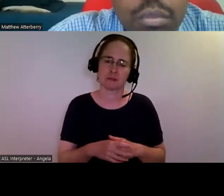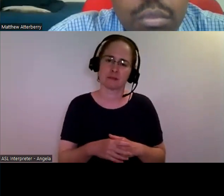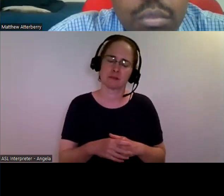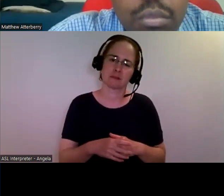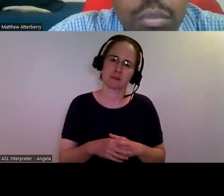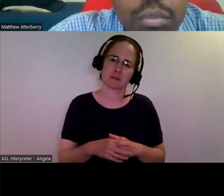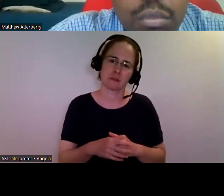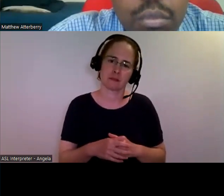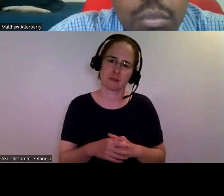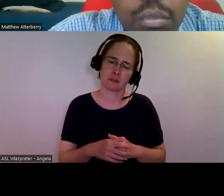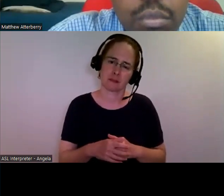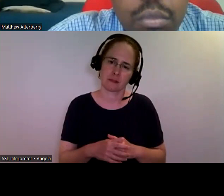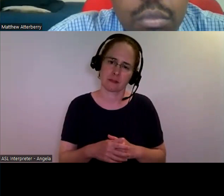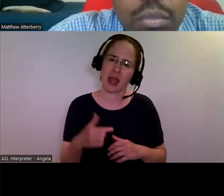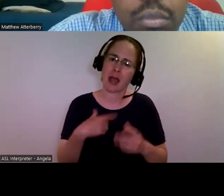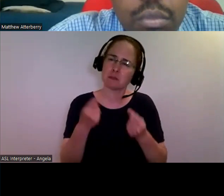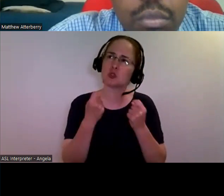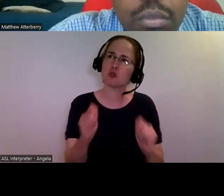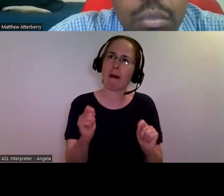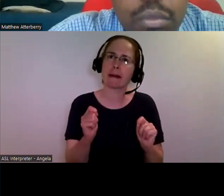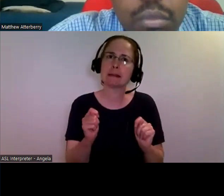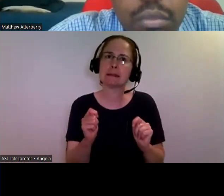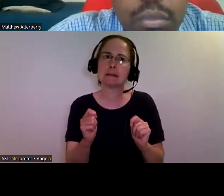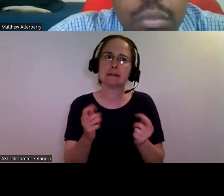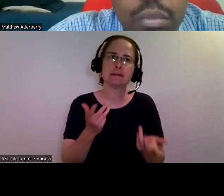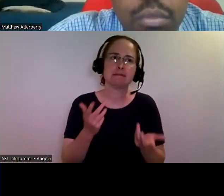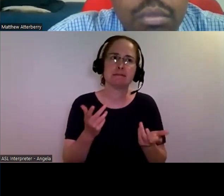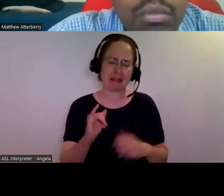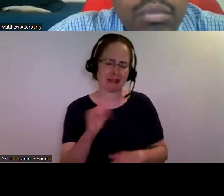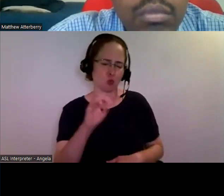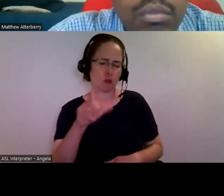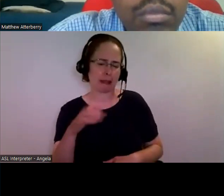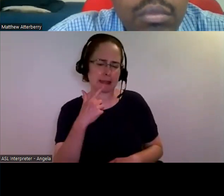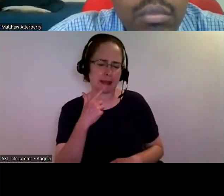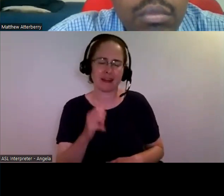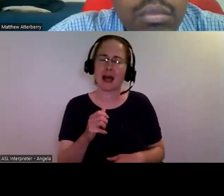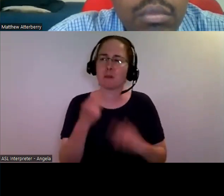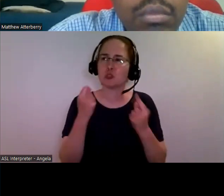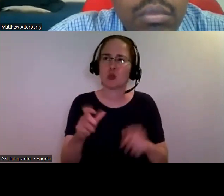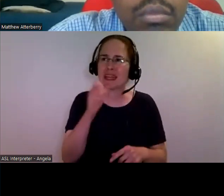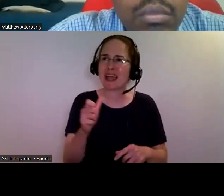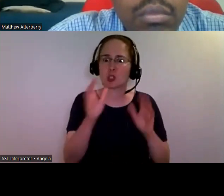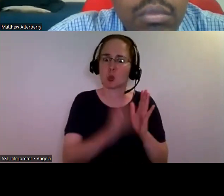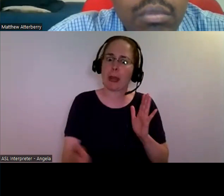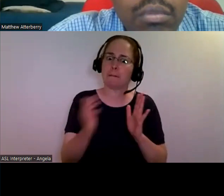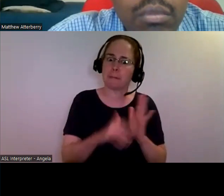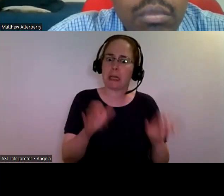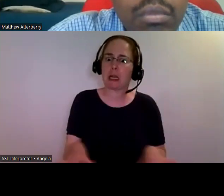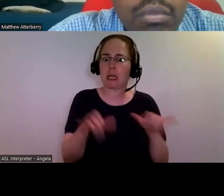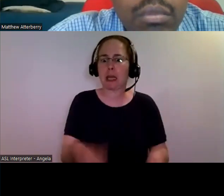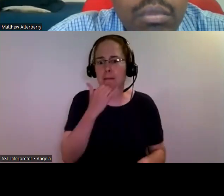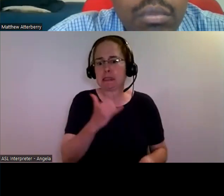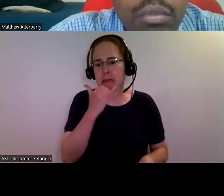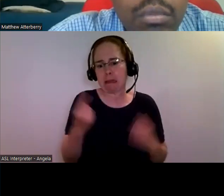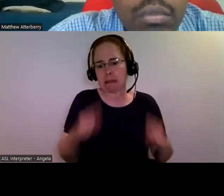I think I'm trying to just like Riley said not repeat mistakes that we made and encouraging